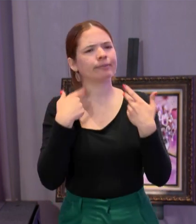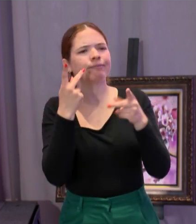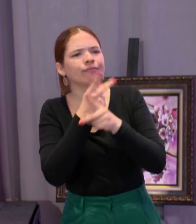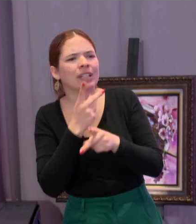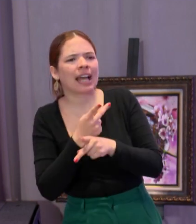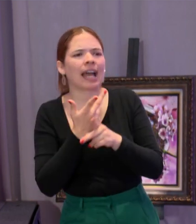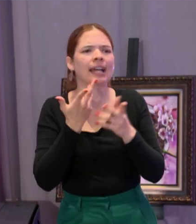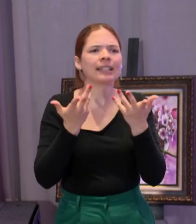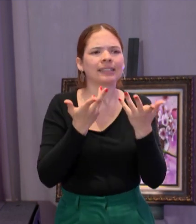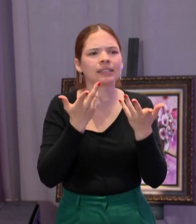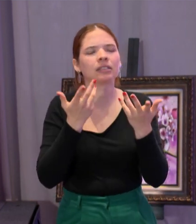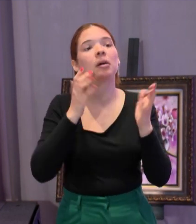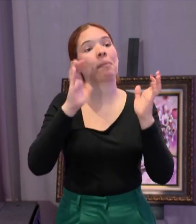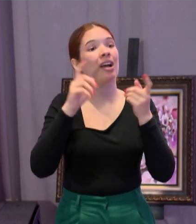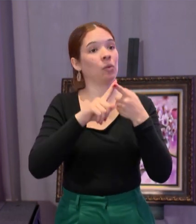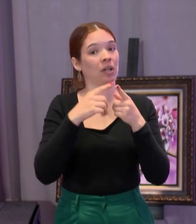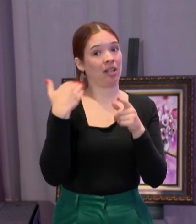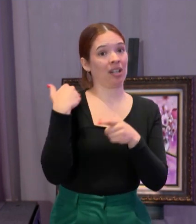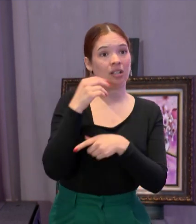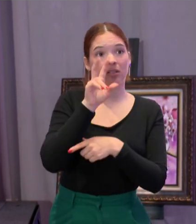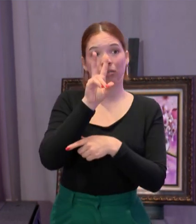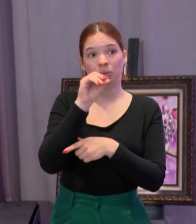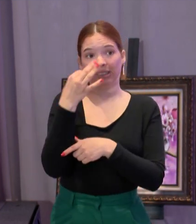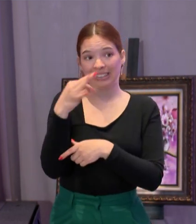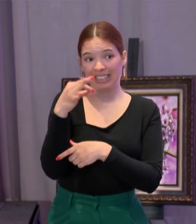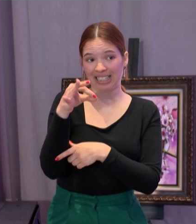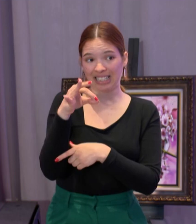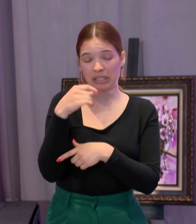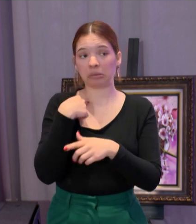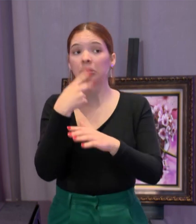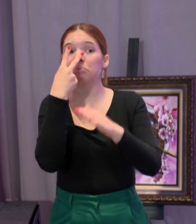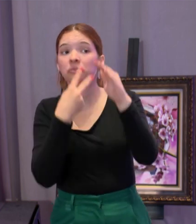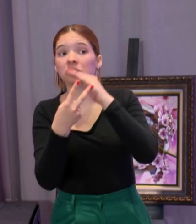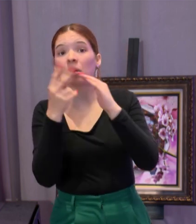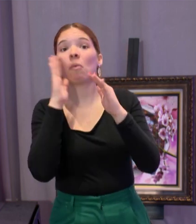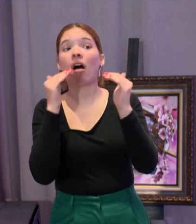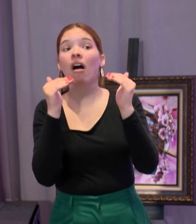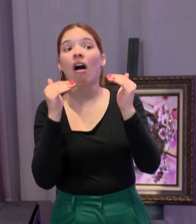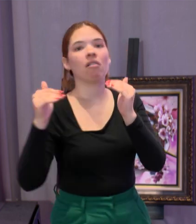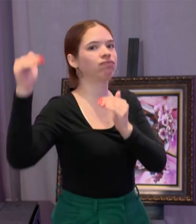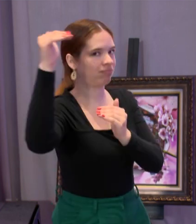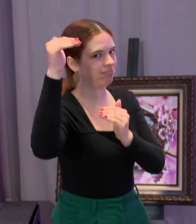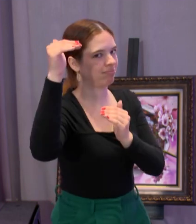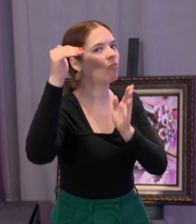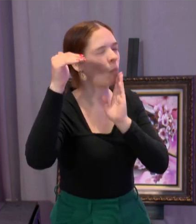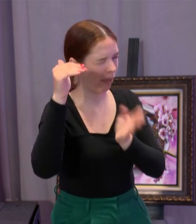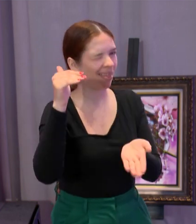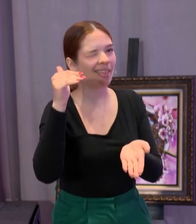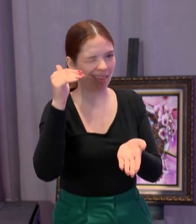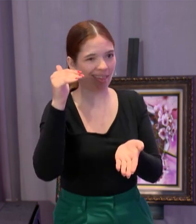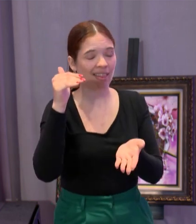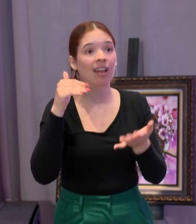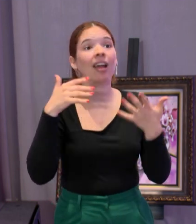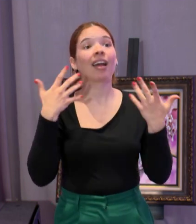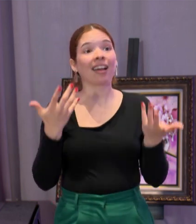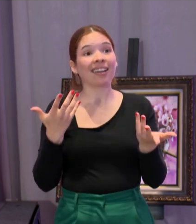ARE CALCULATING AGAINST 2019. SO WE'RE FAR EXCEEDING THAT. AND I BELIEVE WE HAVE ALL INDICATORS THAT OUR TOURISTS, THEY'RE COMING BACK.